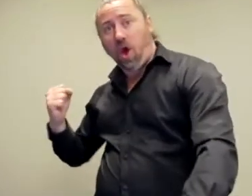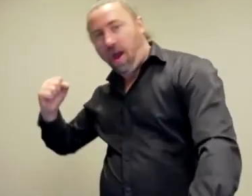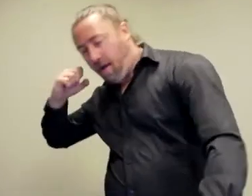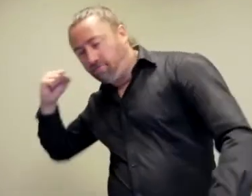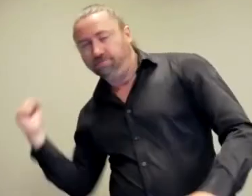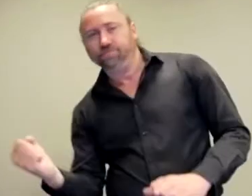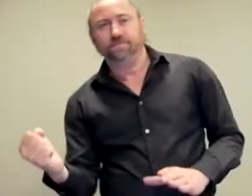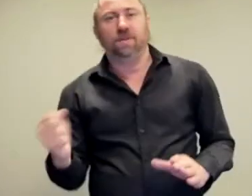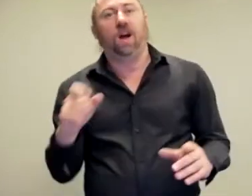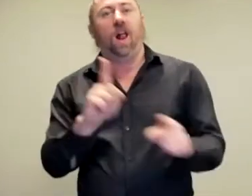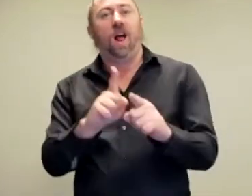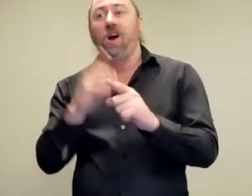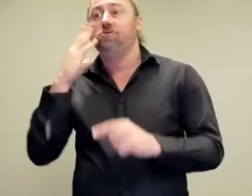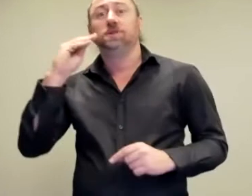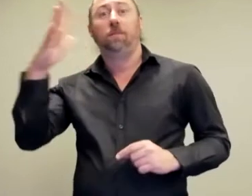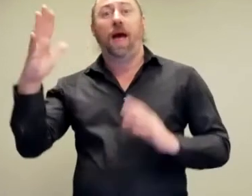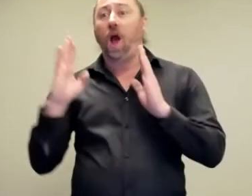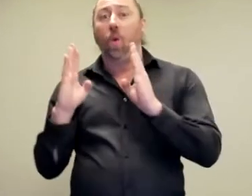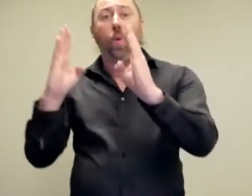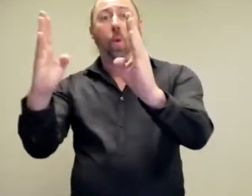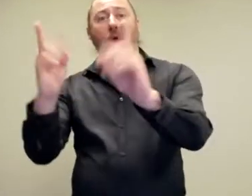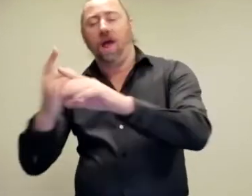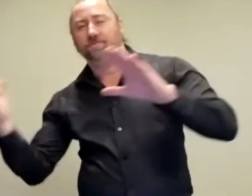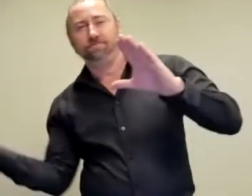supermarket wall, knock the meaning out of it from within.